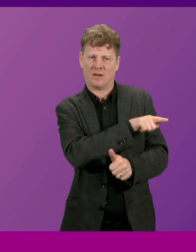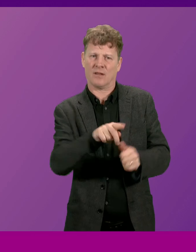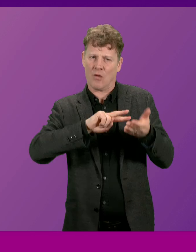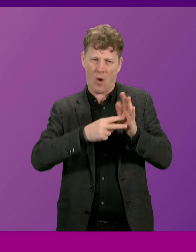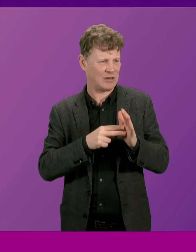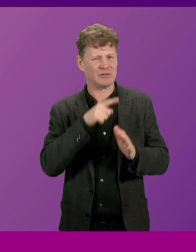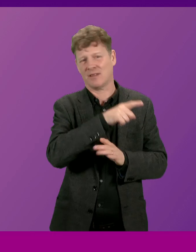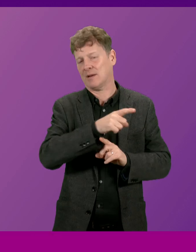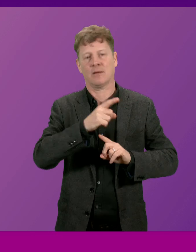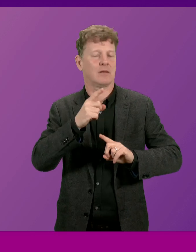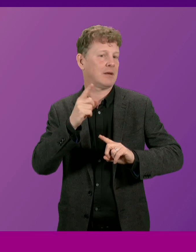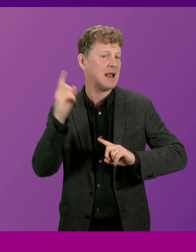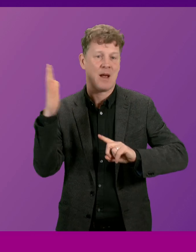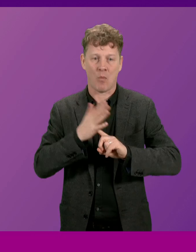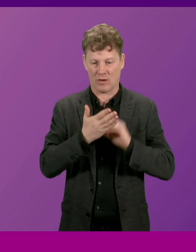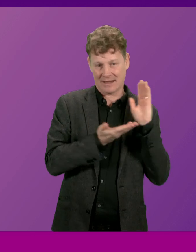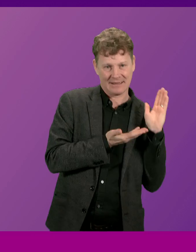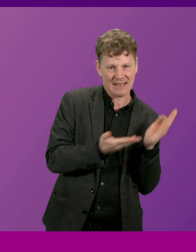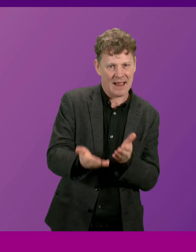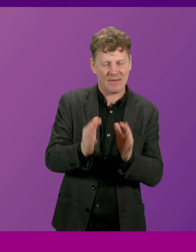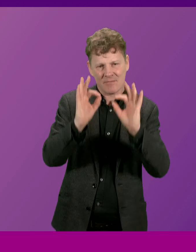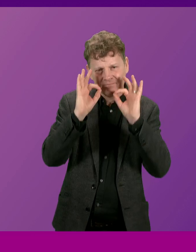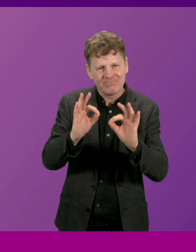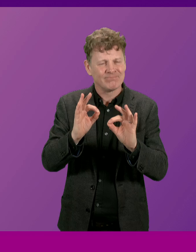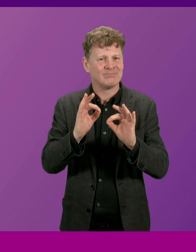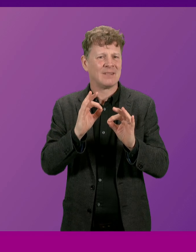in the delivery of many of the interventions that we need to put in place to support the